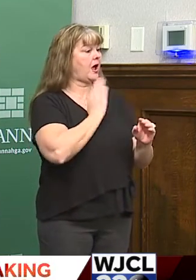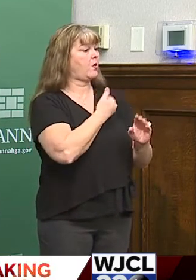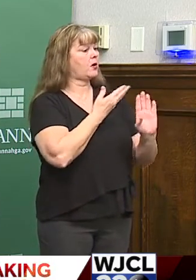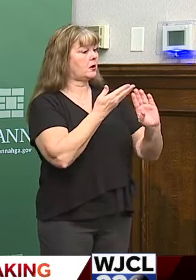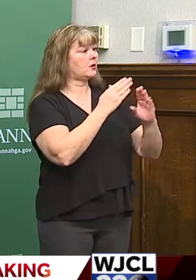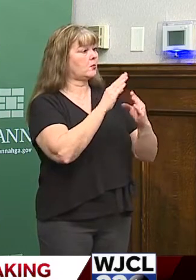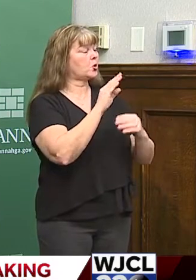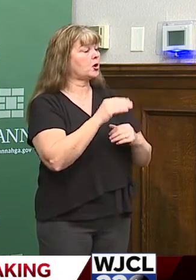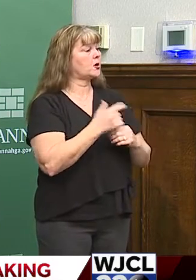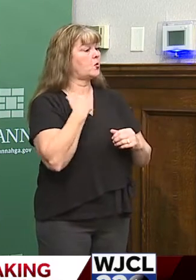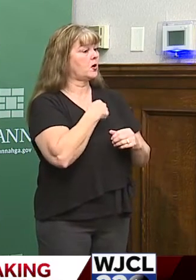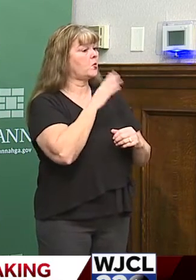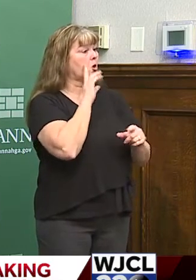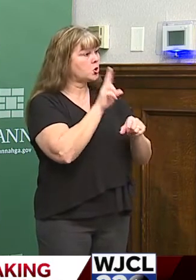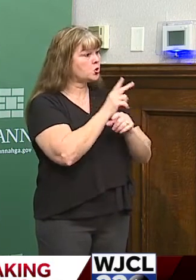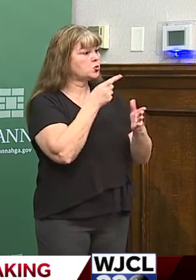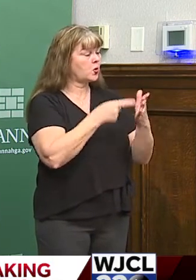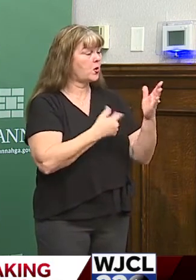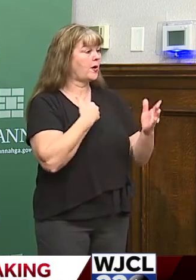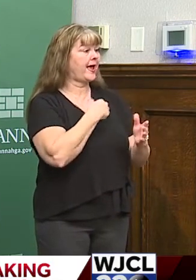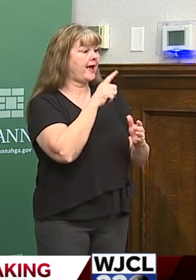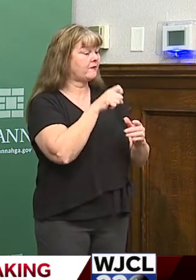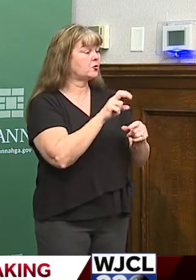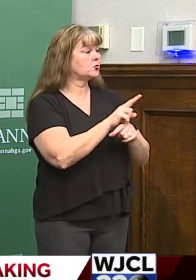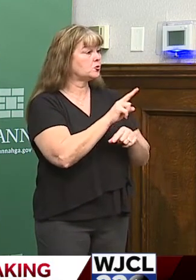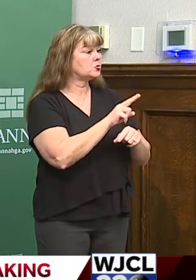A STATE OF THE ORDER EMERGENCY HERE IN OUR COMMUNITY.